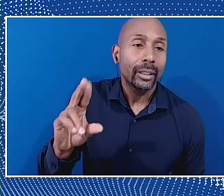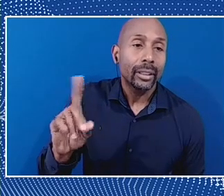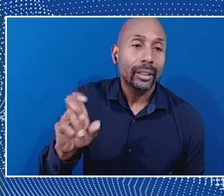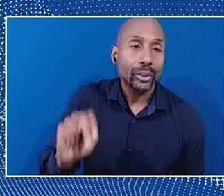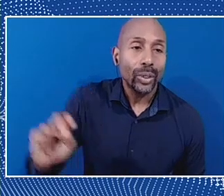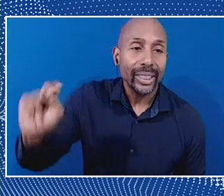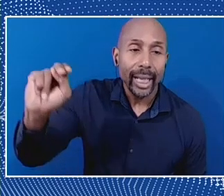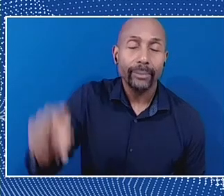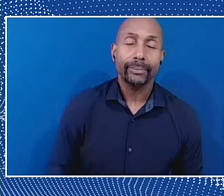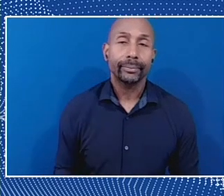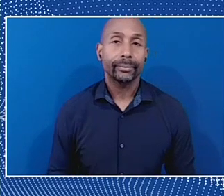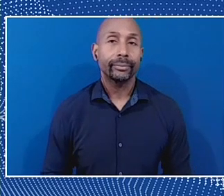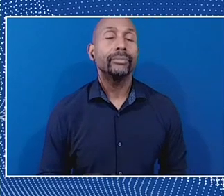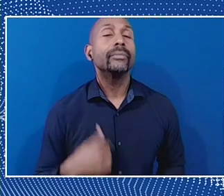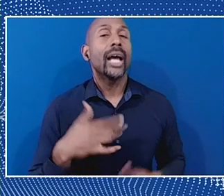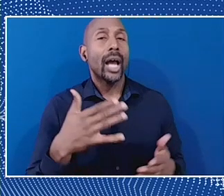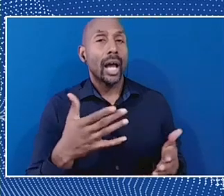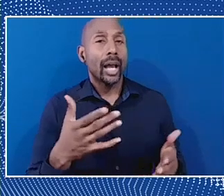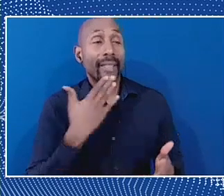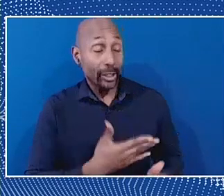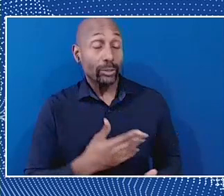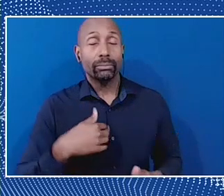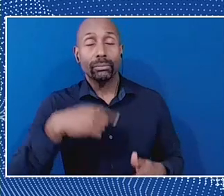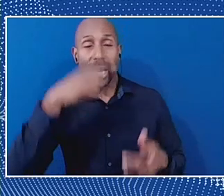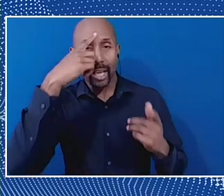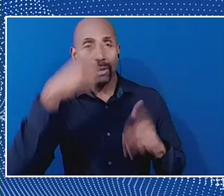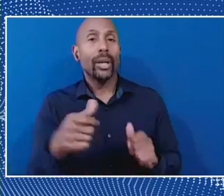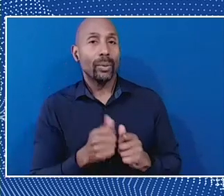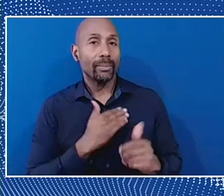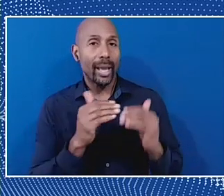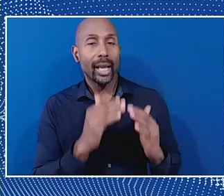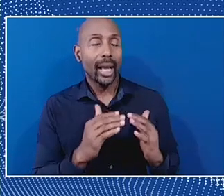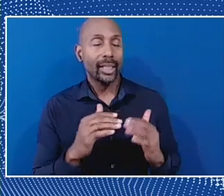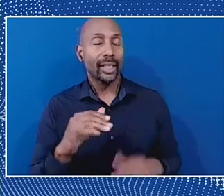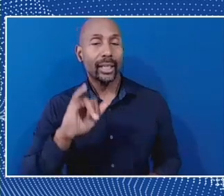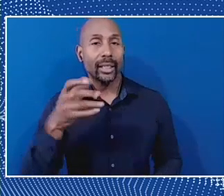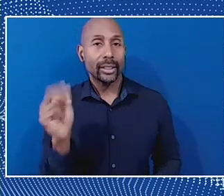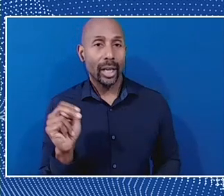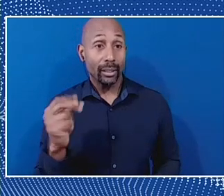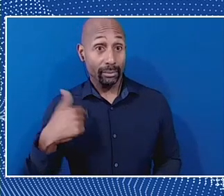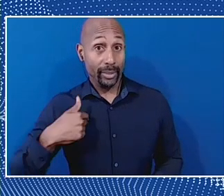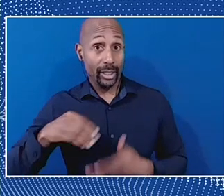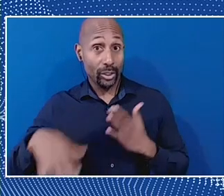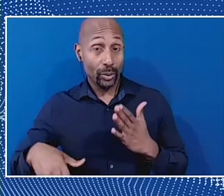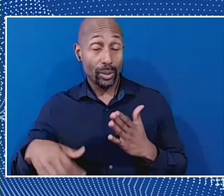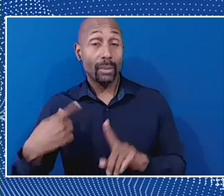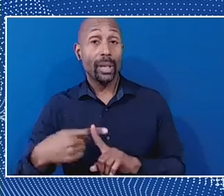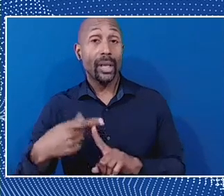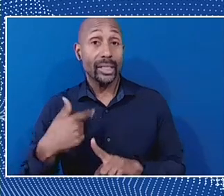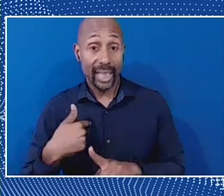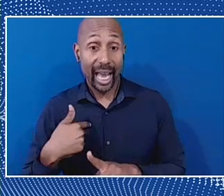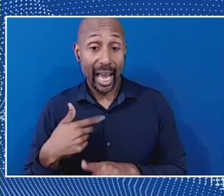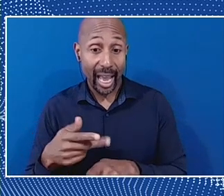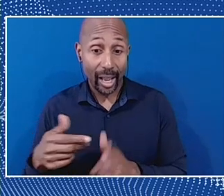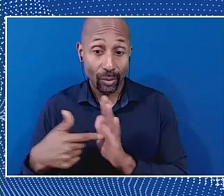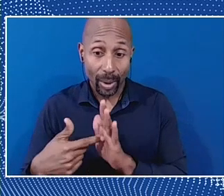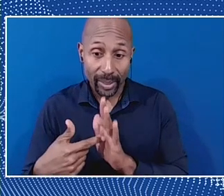colleague John. As a current student and representing currently enrolled students, I think a lot of the proposals that the Department has